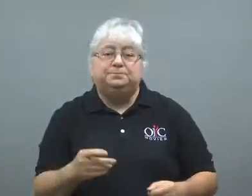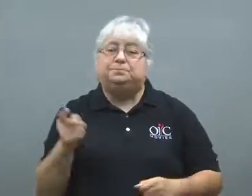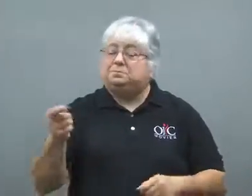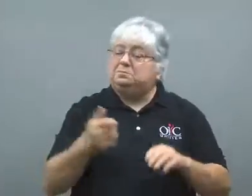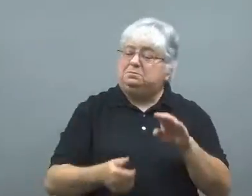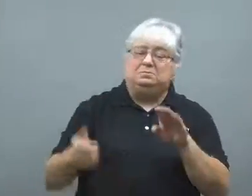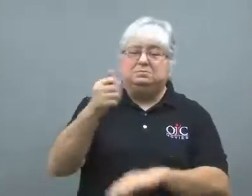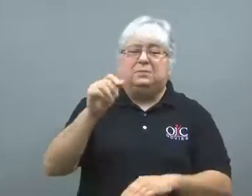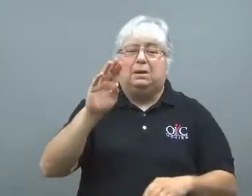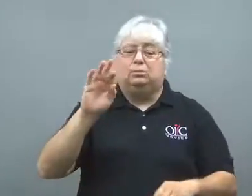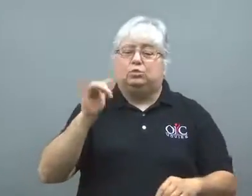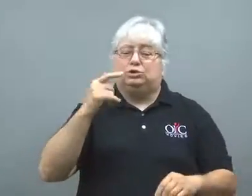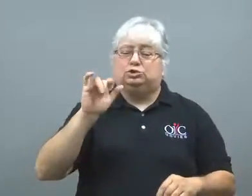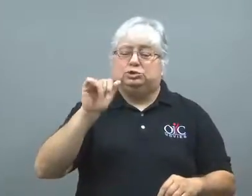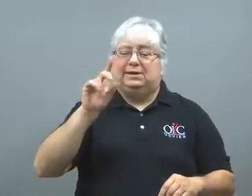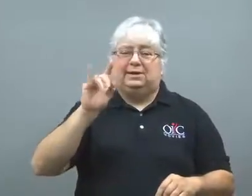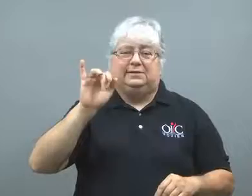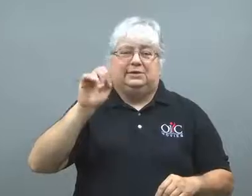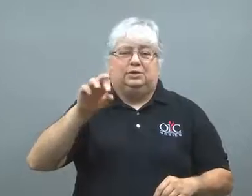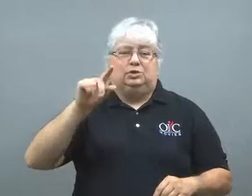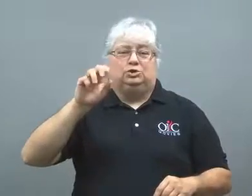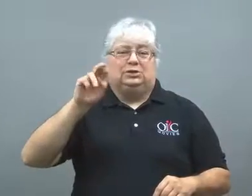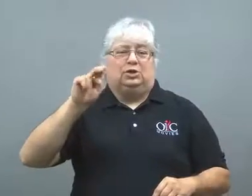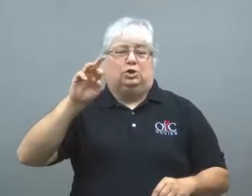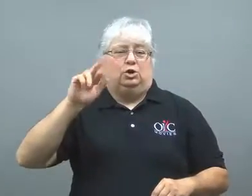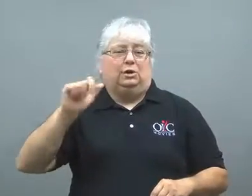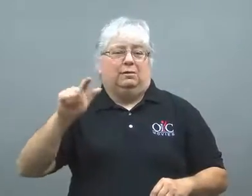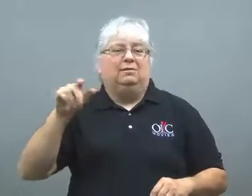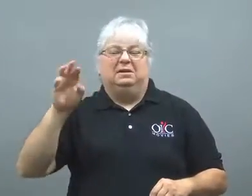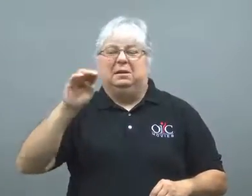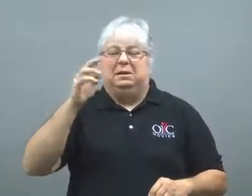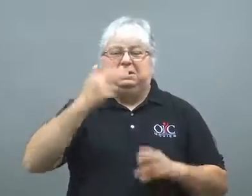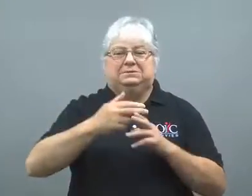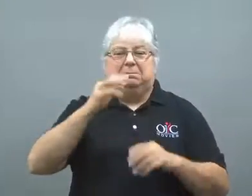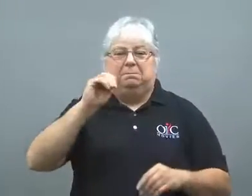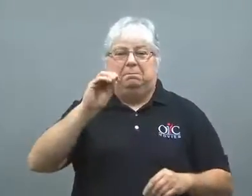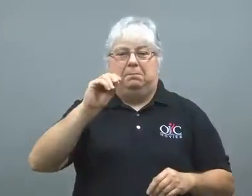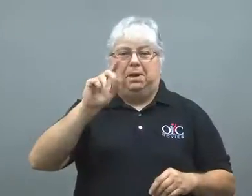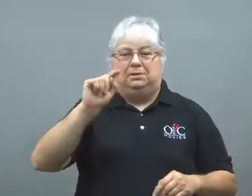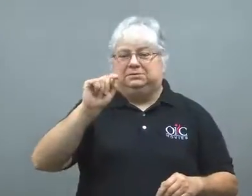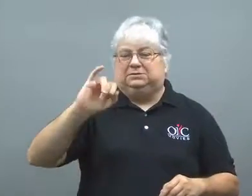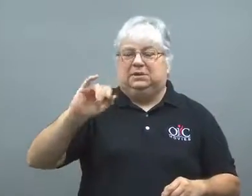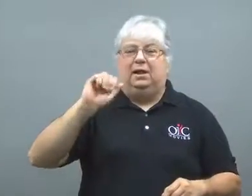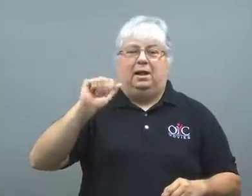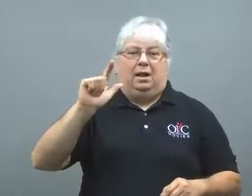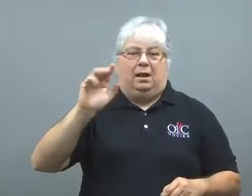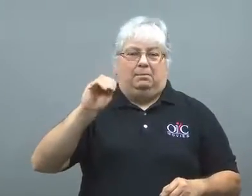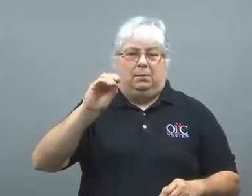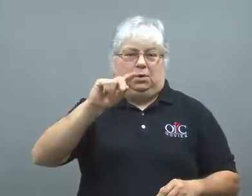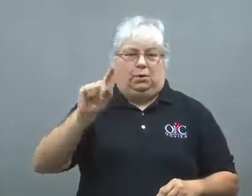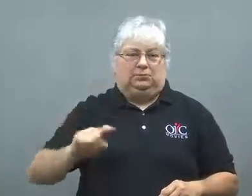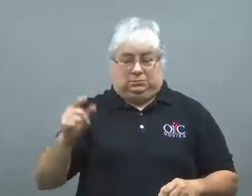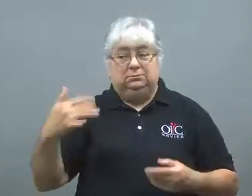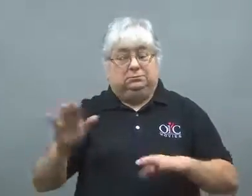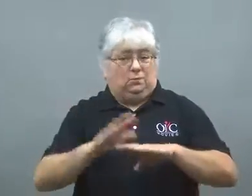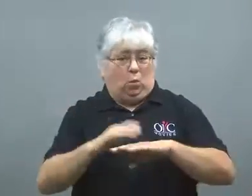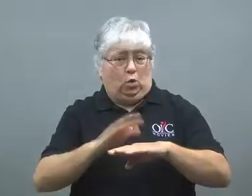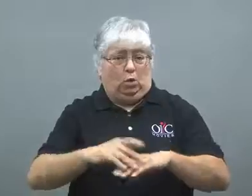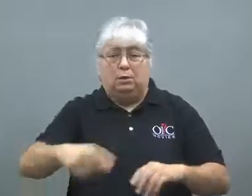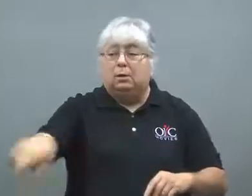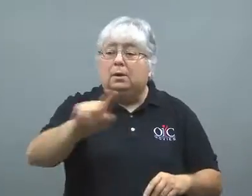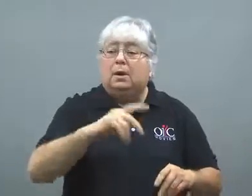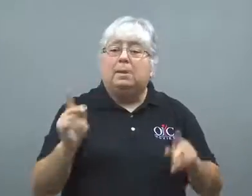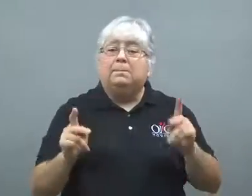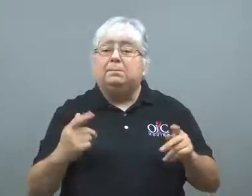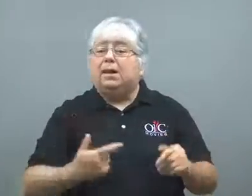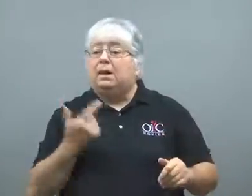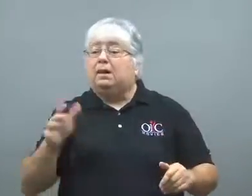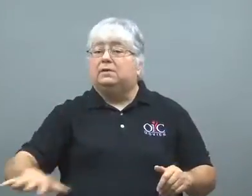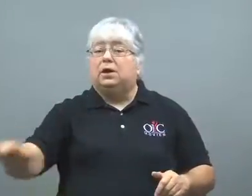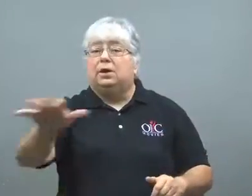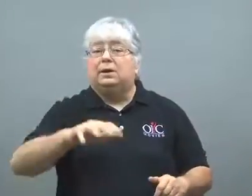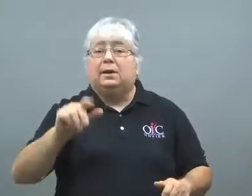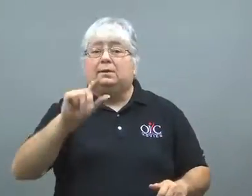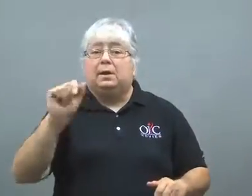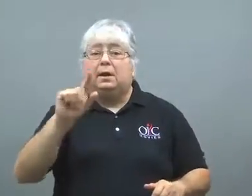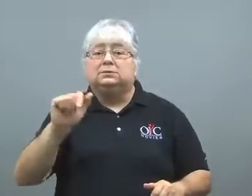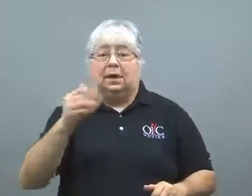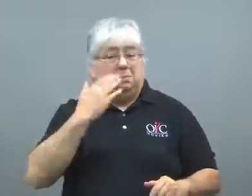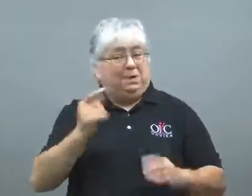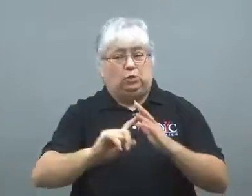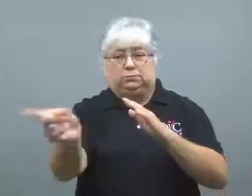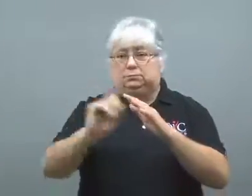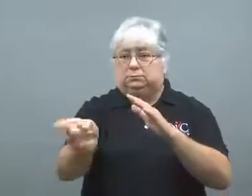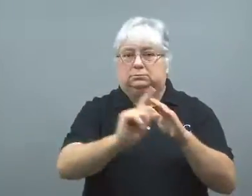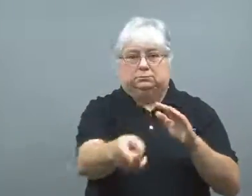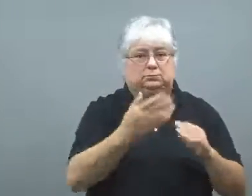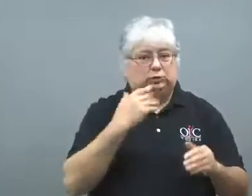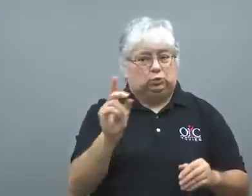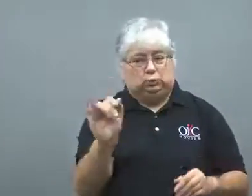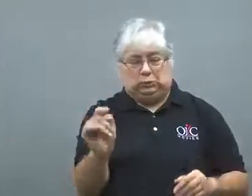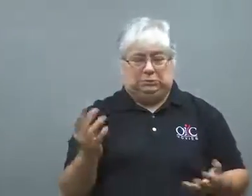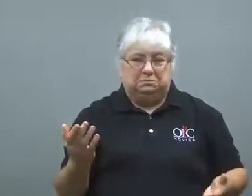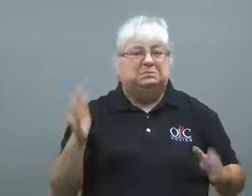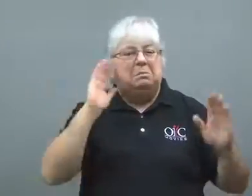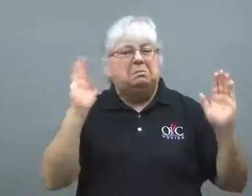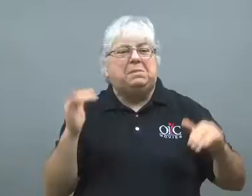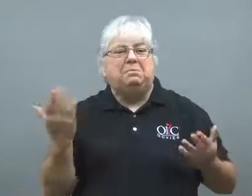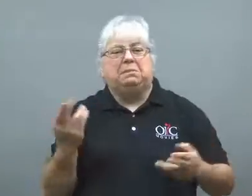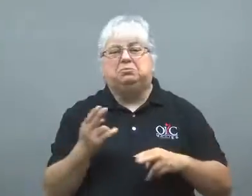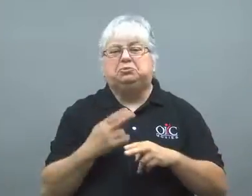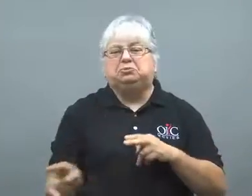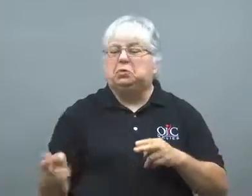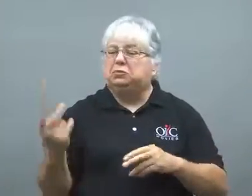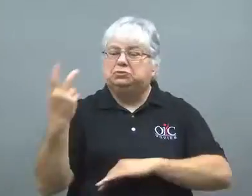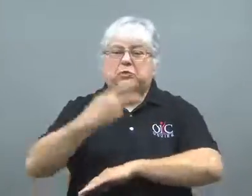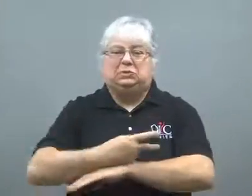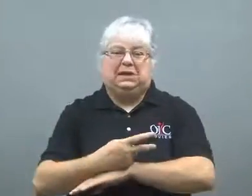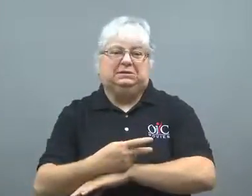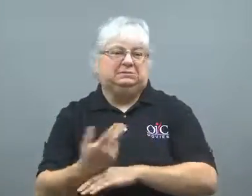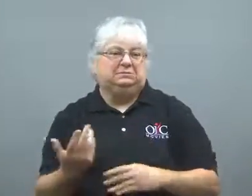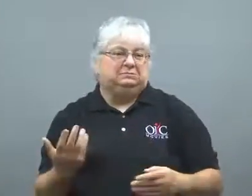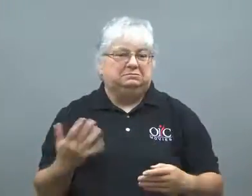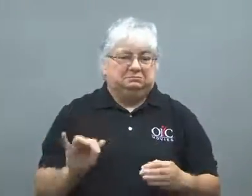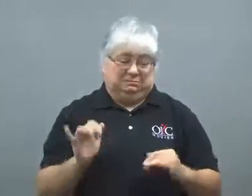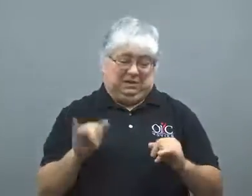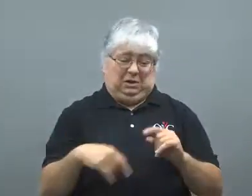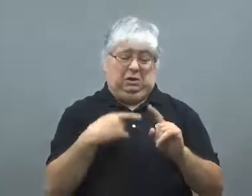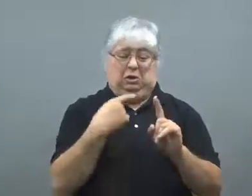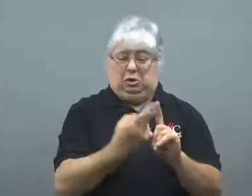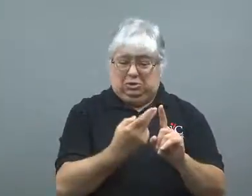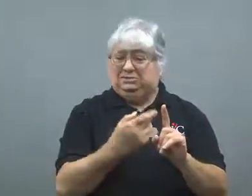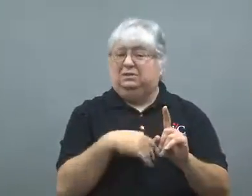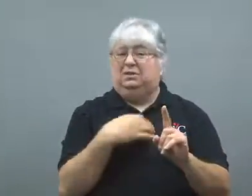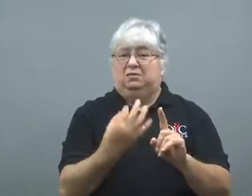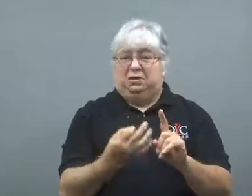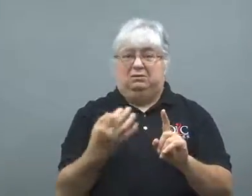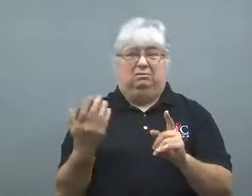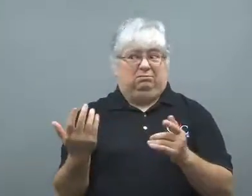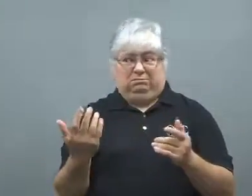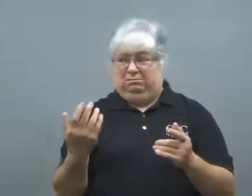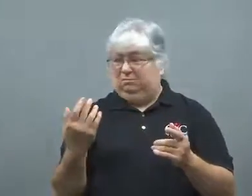Brigadier General Motti Almoz warned residents of the area to evacuate.